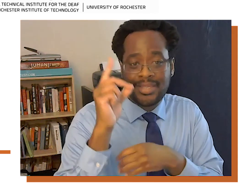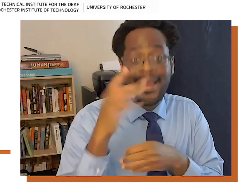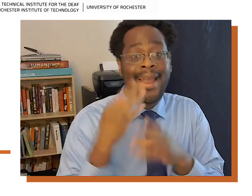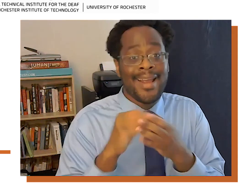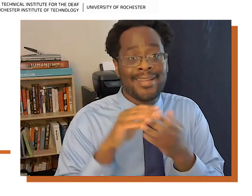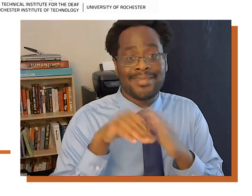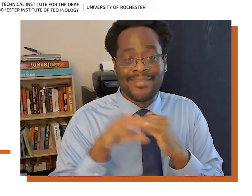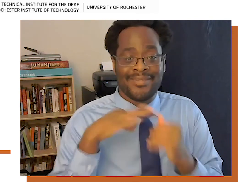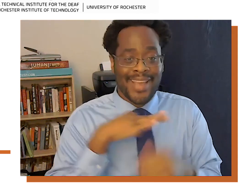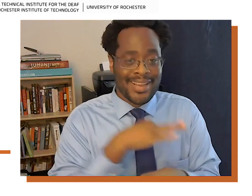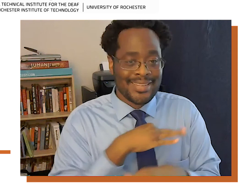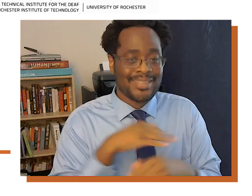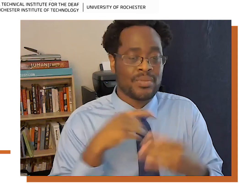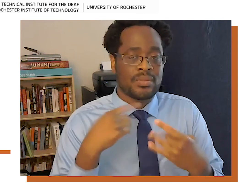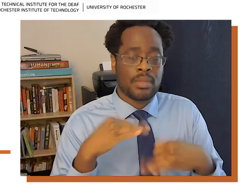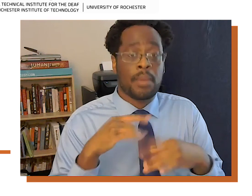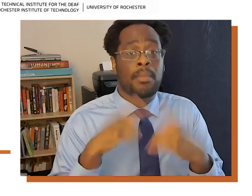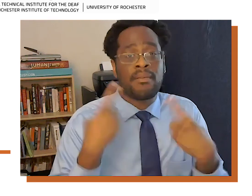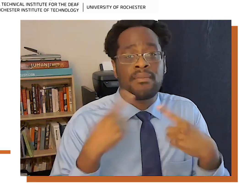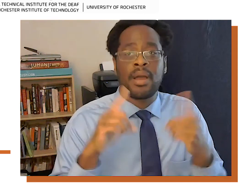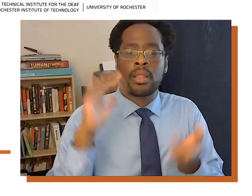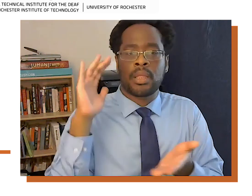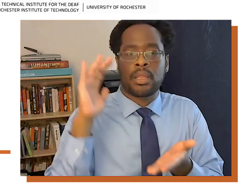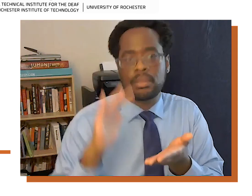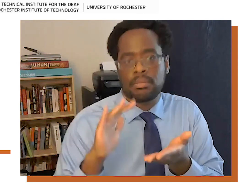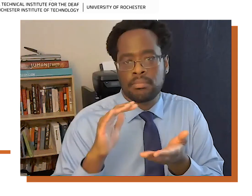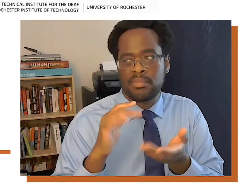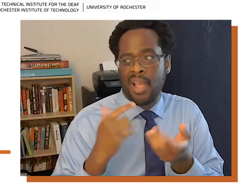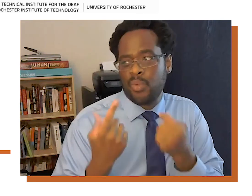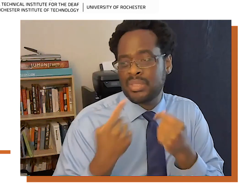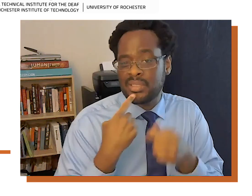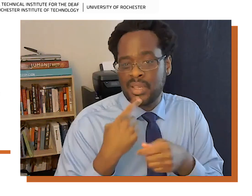then going through graduate school and getting my PhD and becoming faculty--